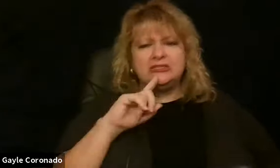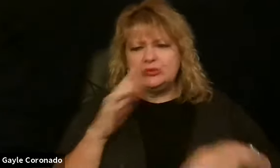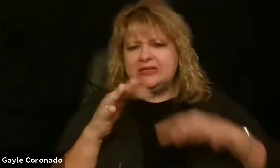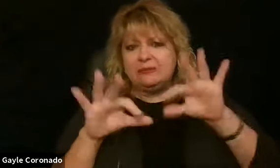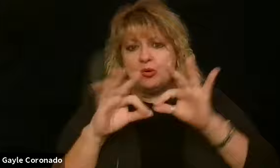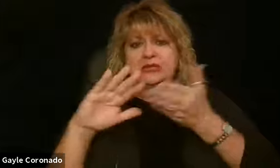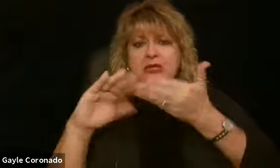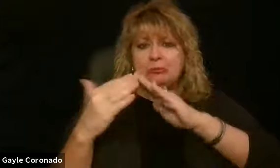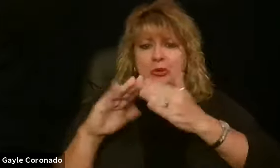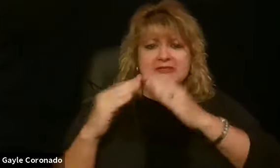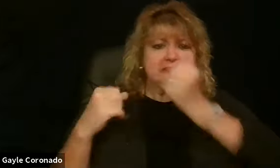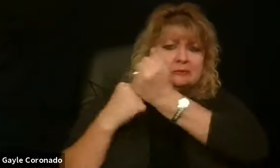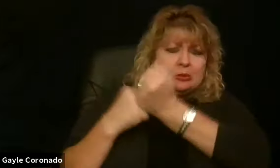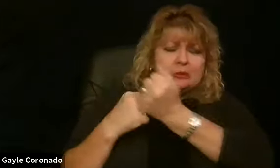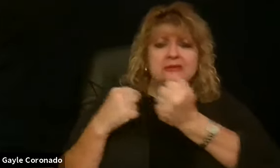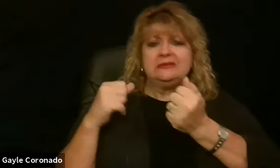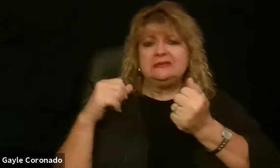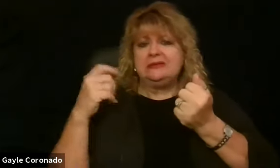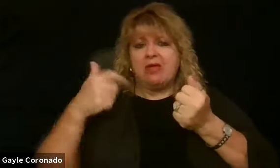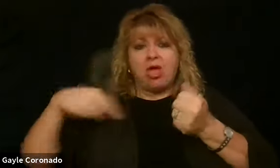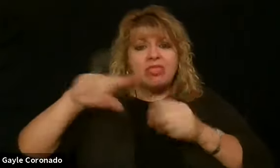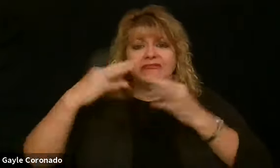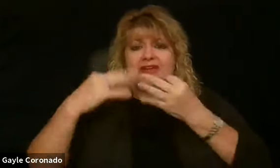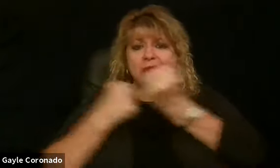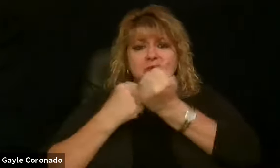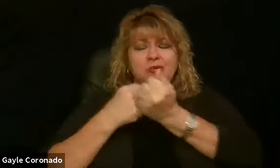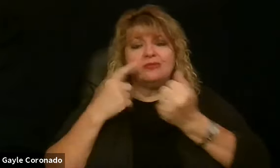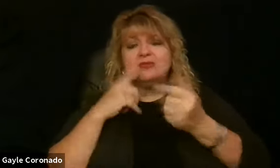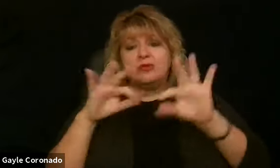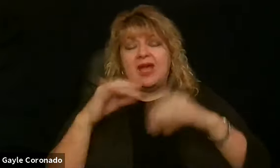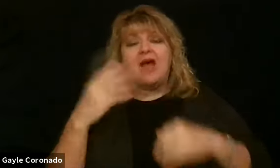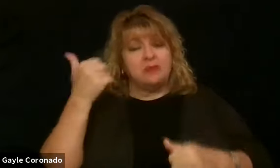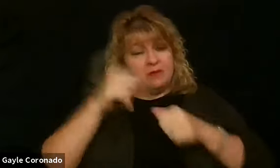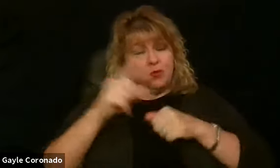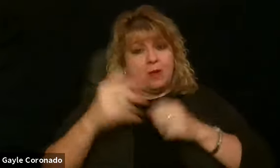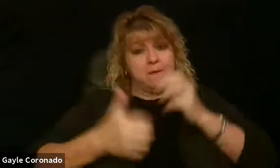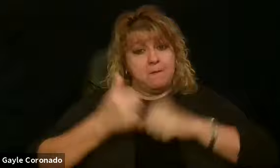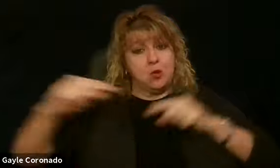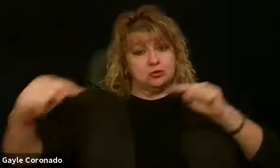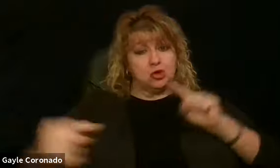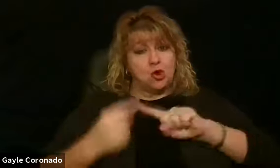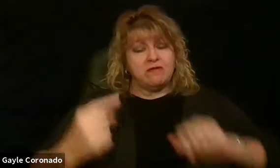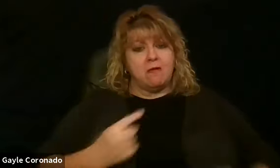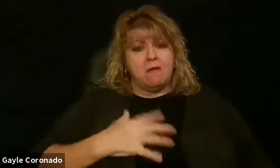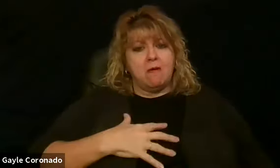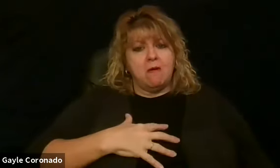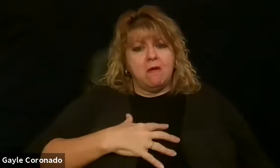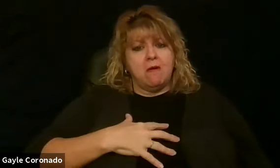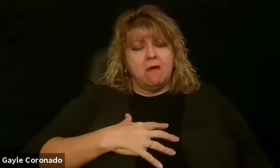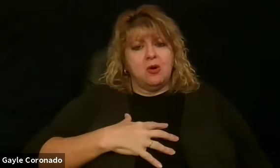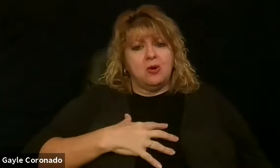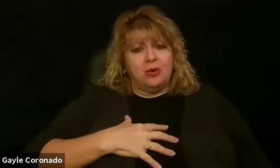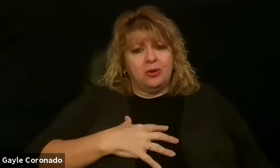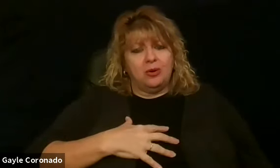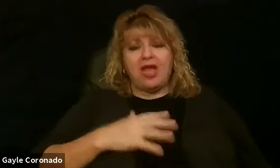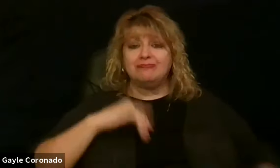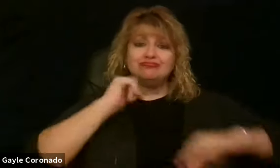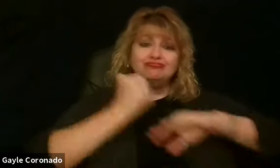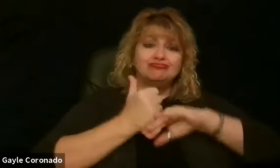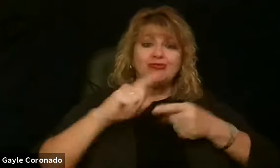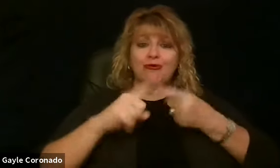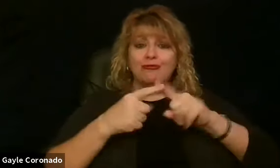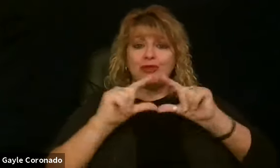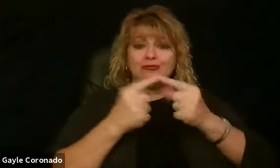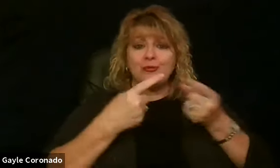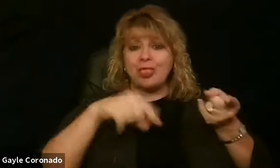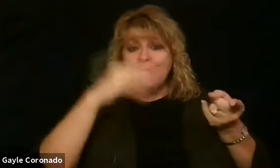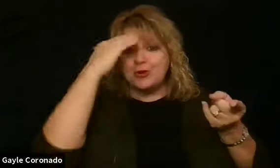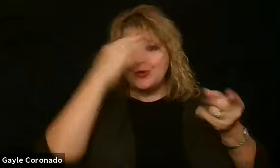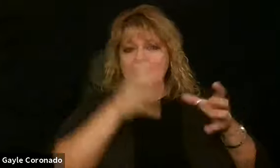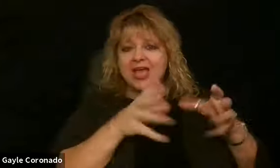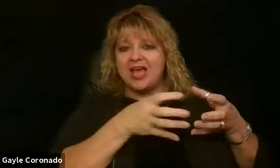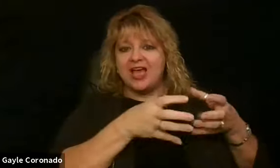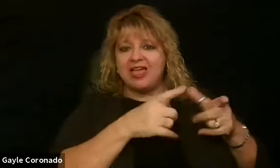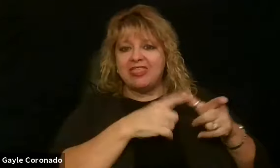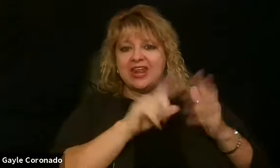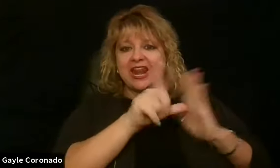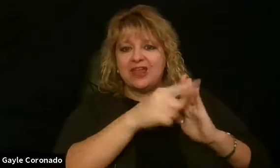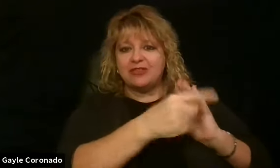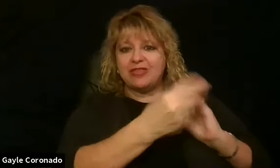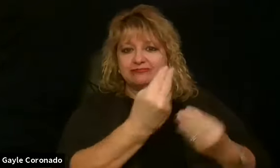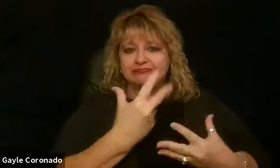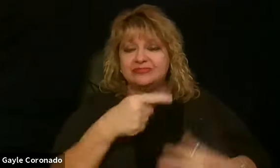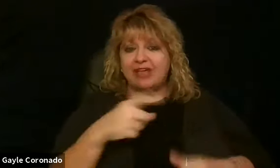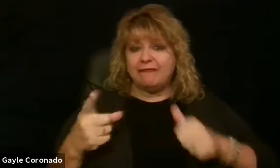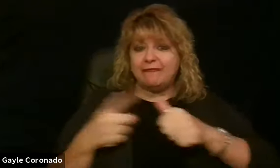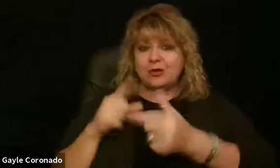I, you know, I remember one of the most hurtful things I had ever experiences you know I had gotten established with a friend group they had known me, and then later on they had revealed to me that whenever they first met me.